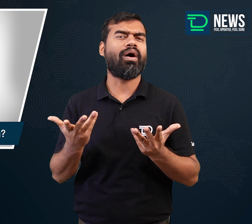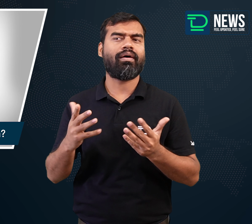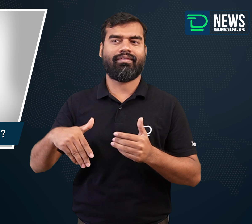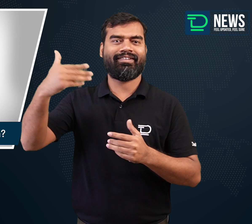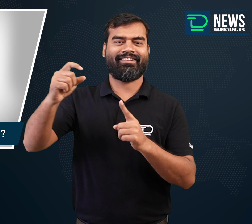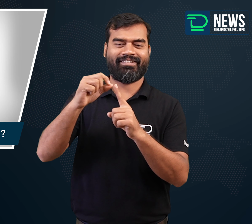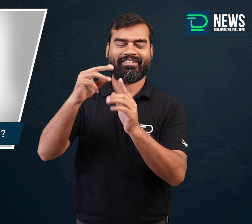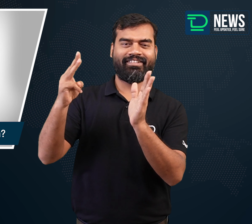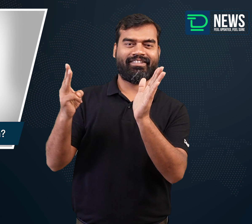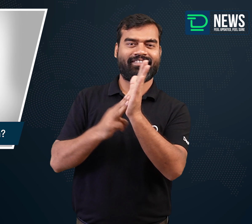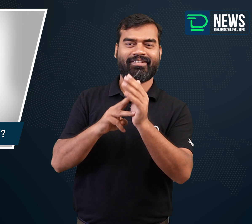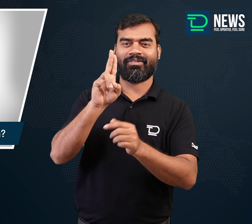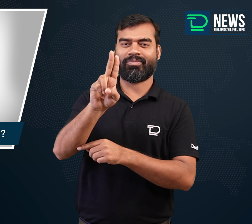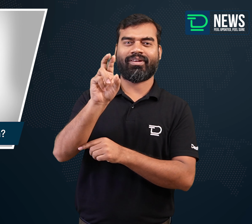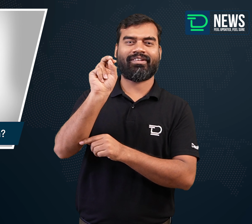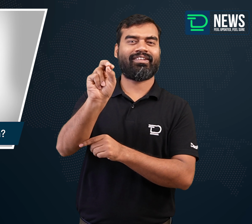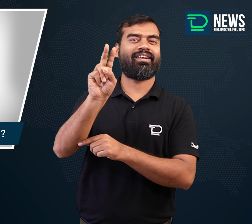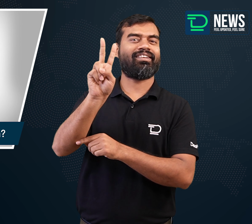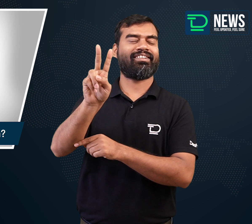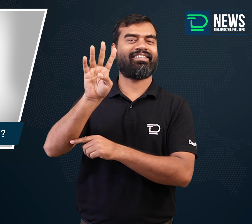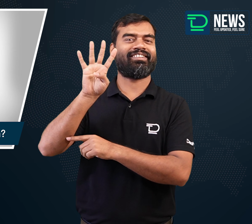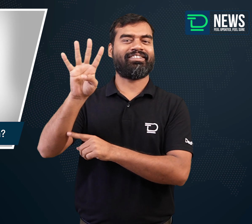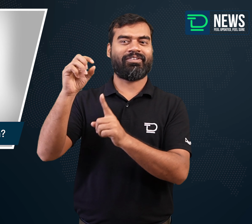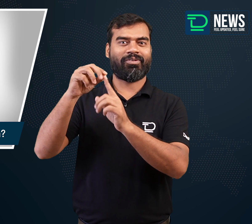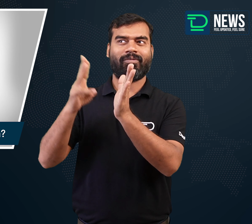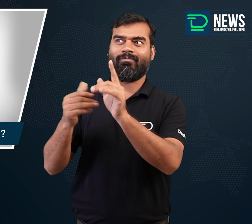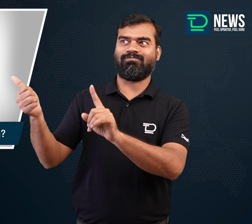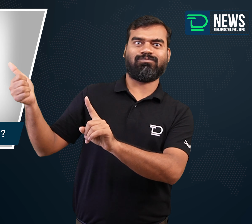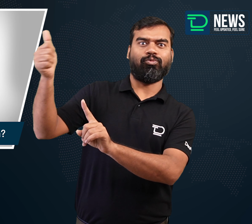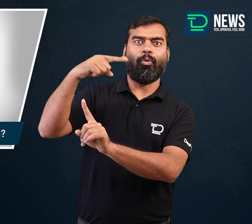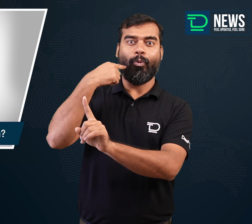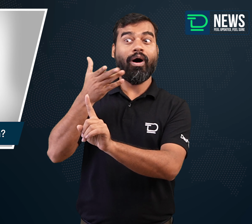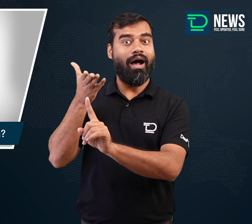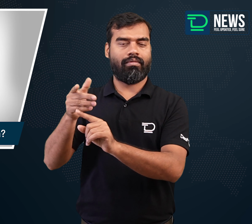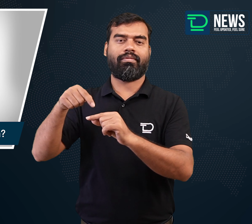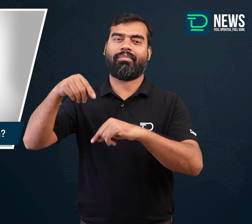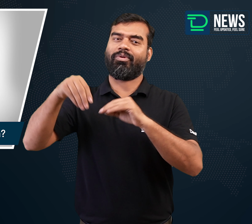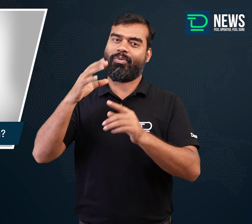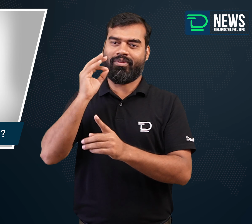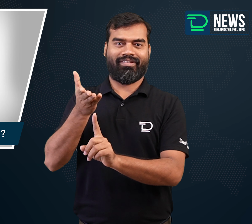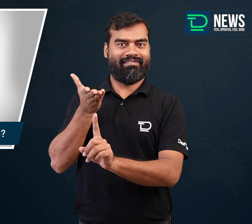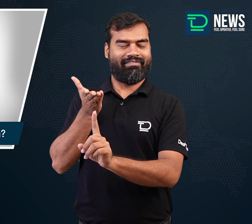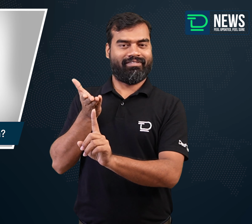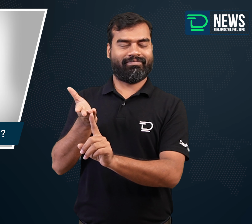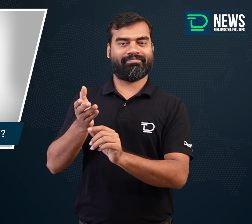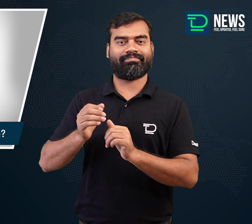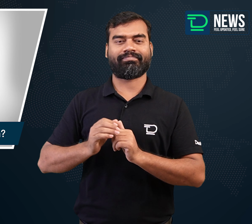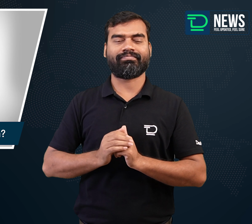Because the 2024 PM election is held.